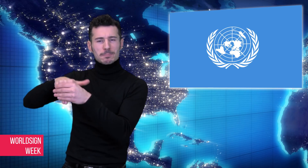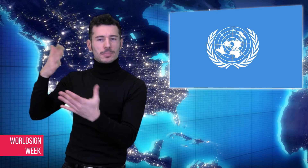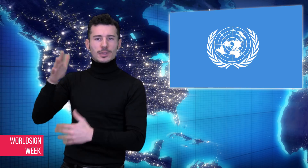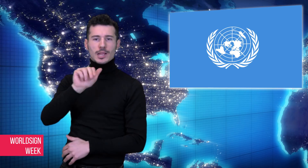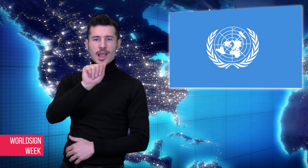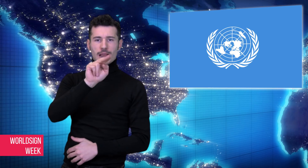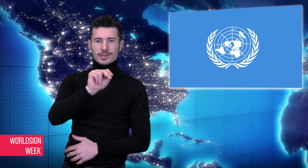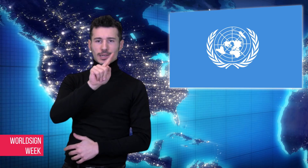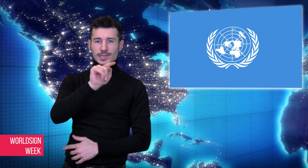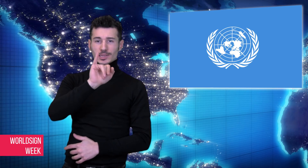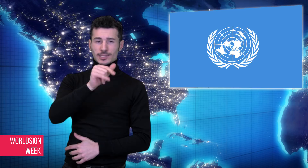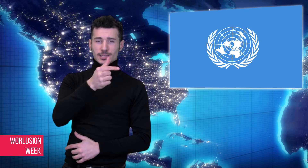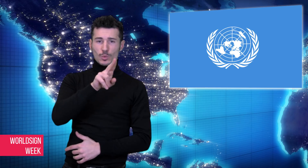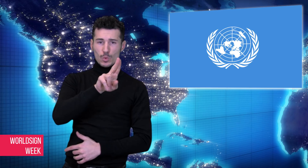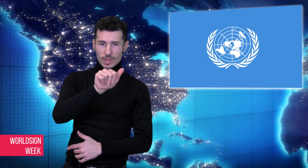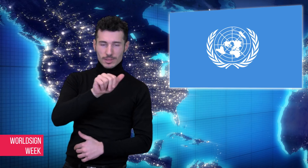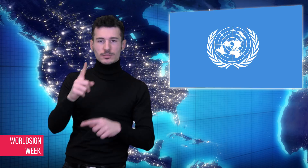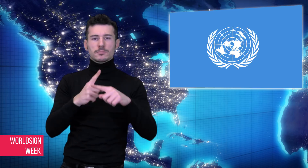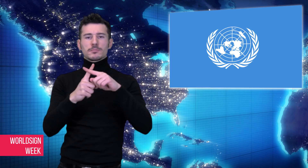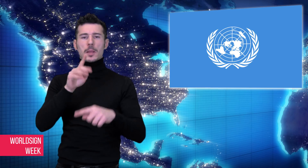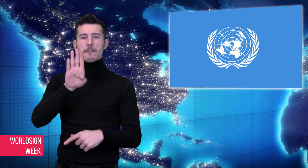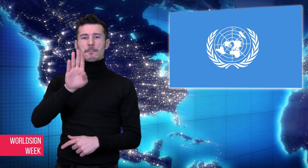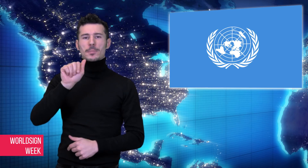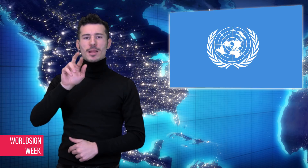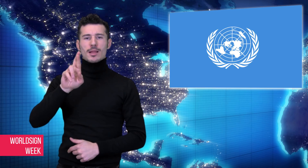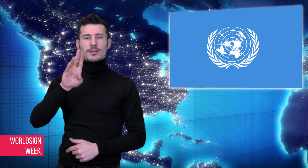sponsor this resolution. Then this